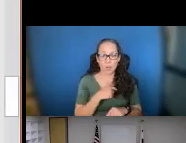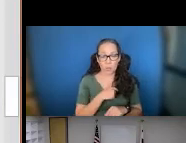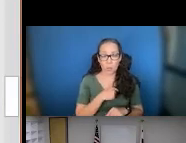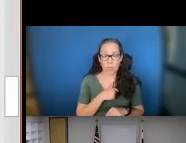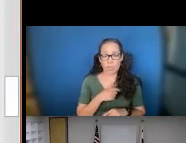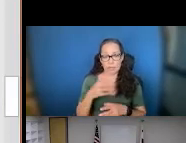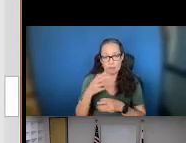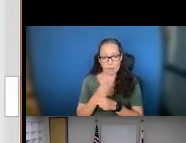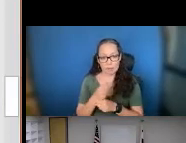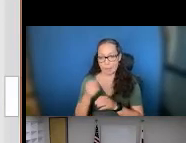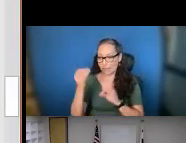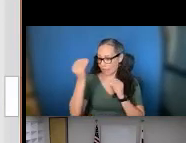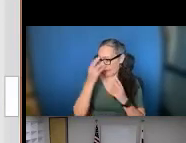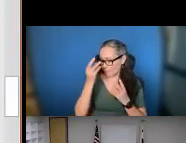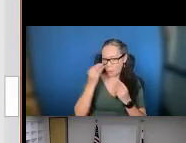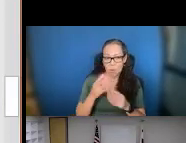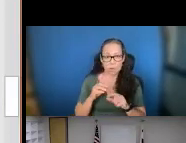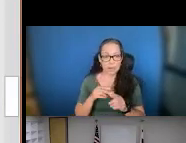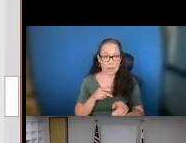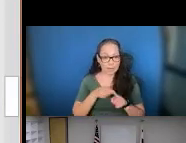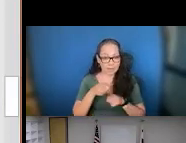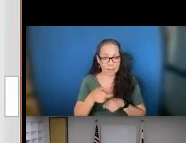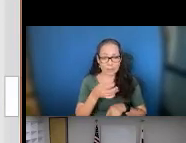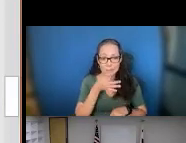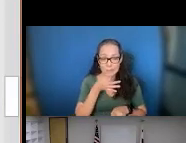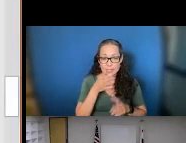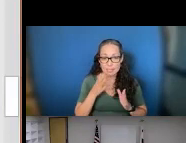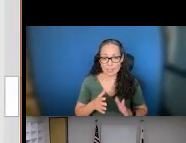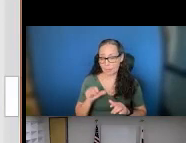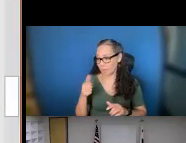and expertise of the two other subgroups on the advisory committee the training work group